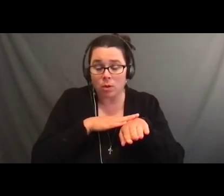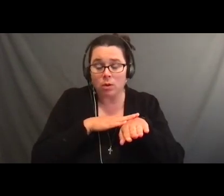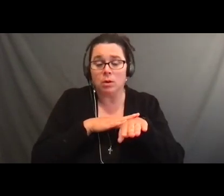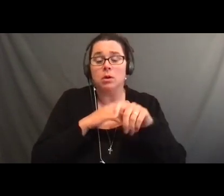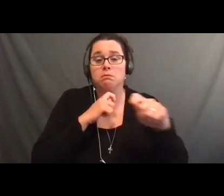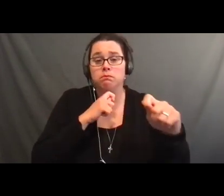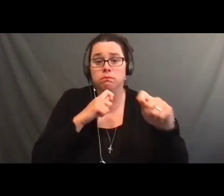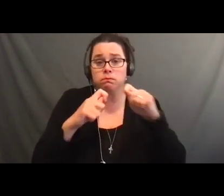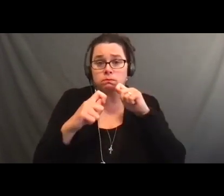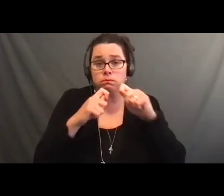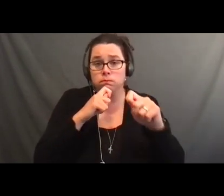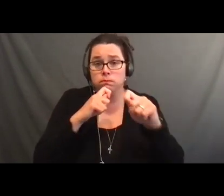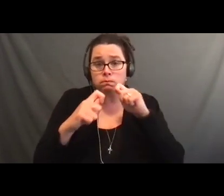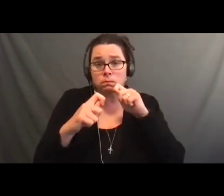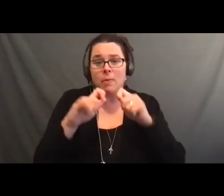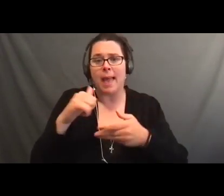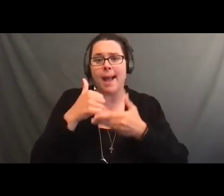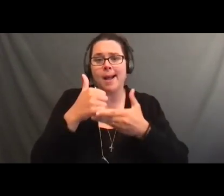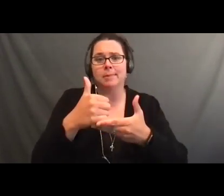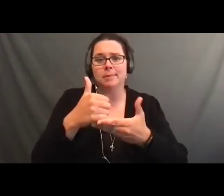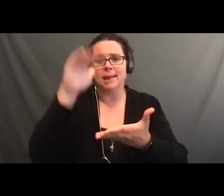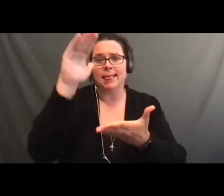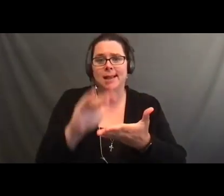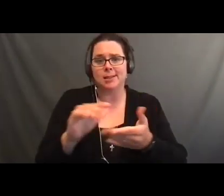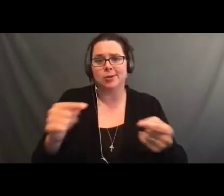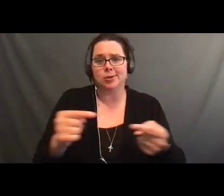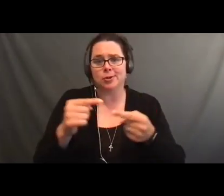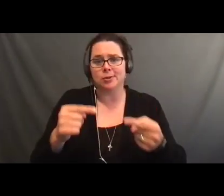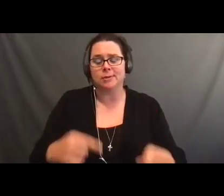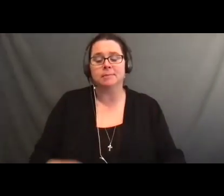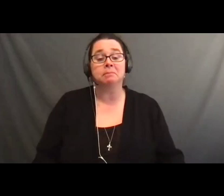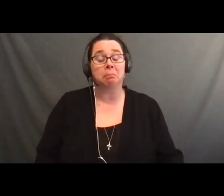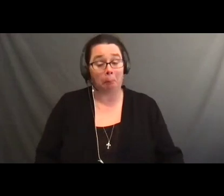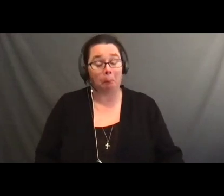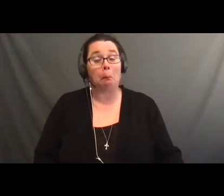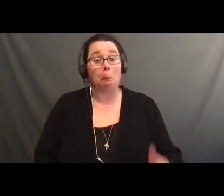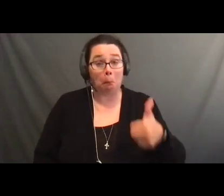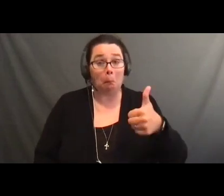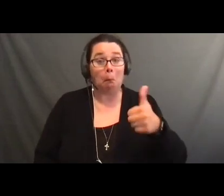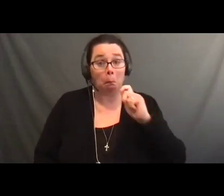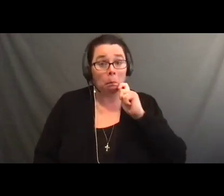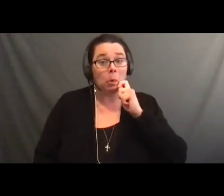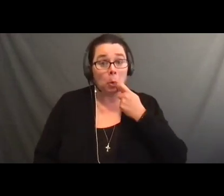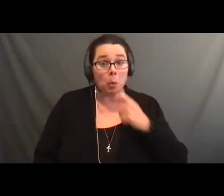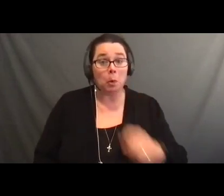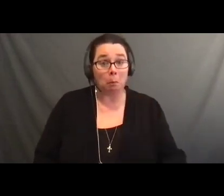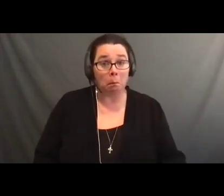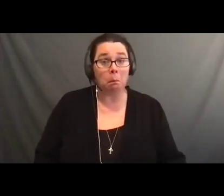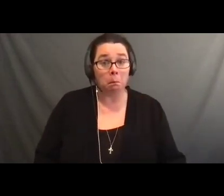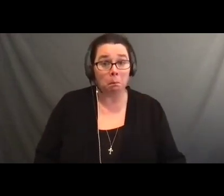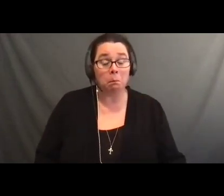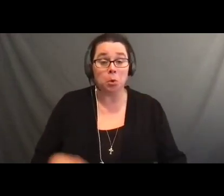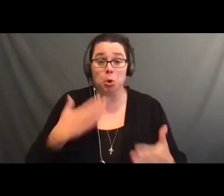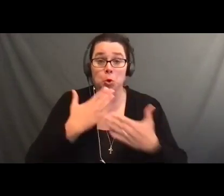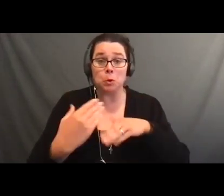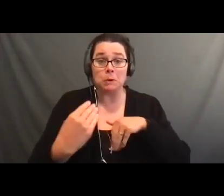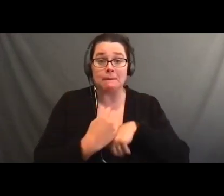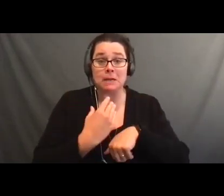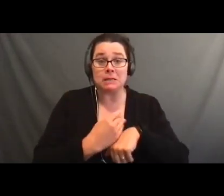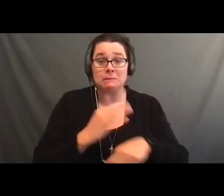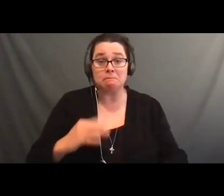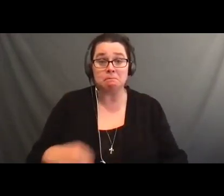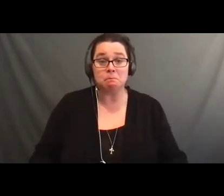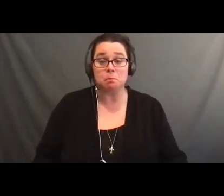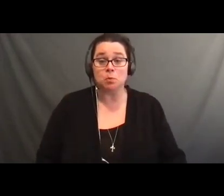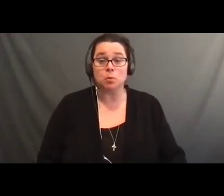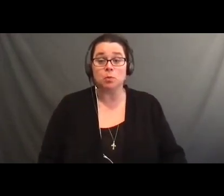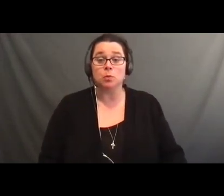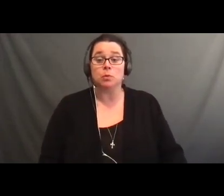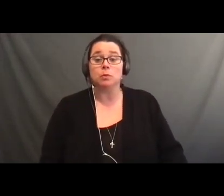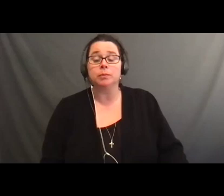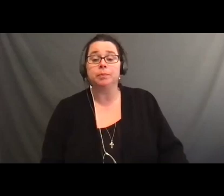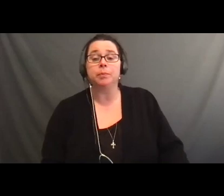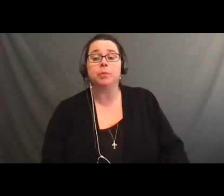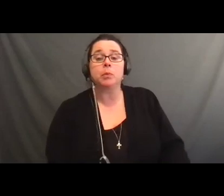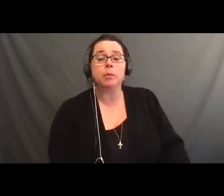Tyler: Okay, cool. >> RJ: Zack, this is RJ.